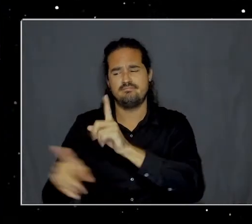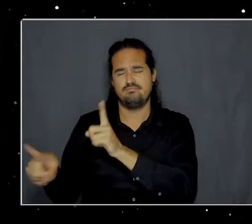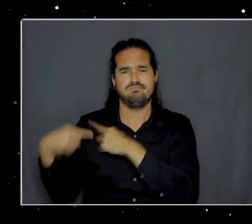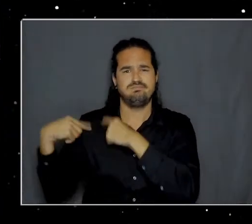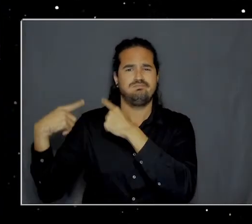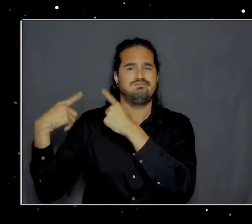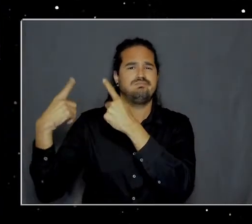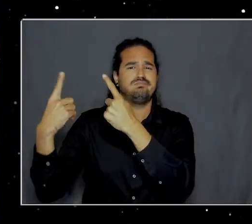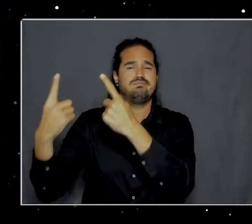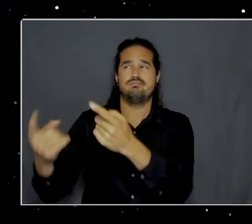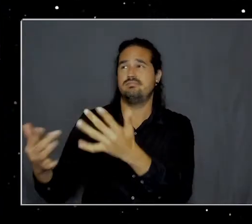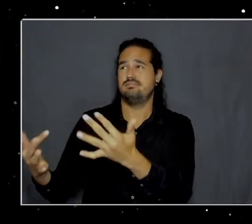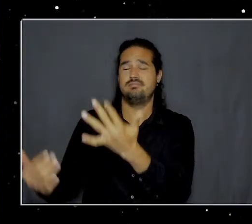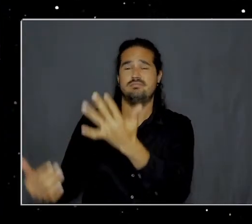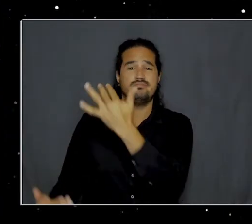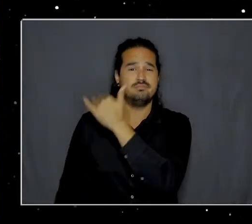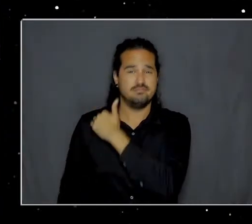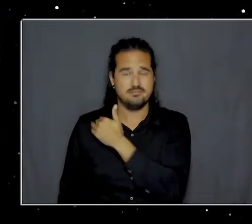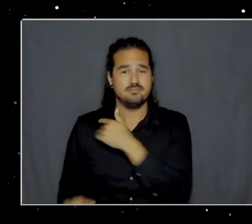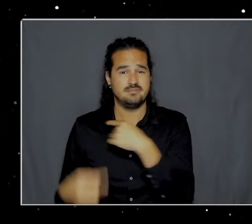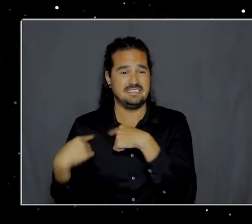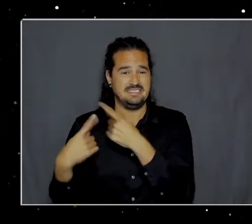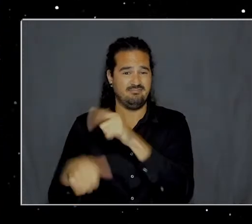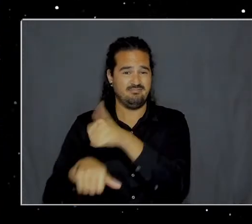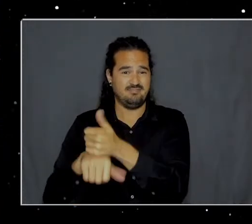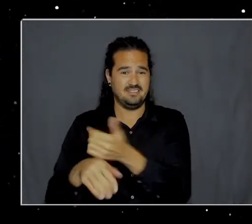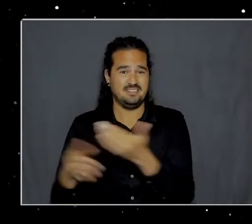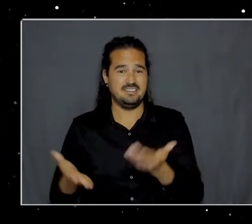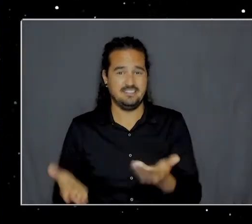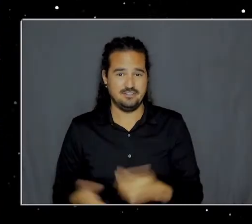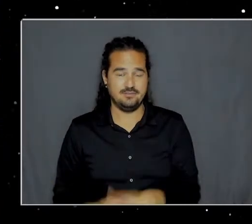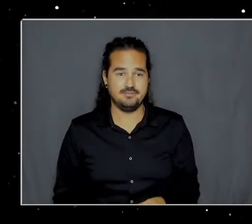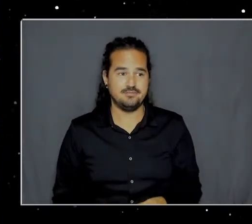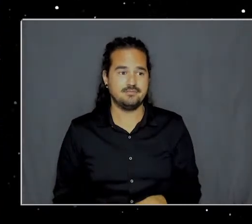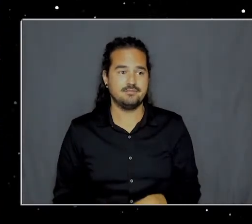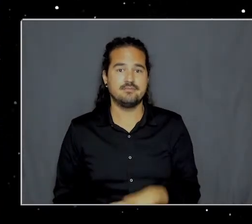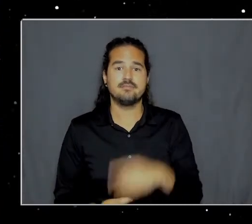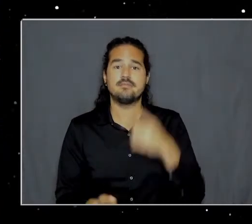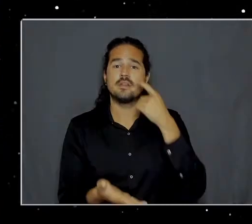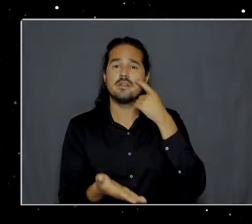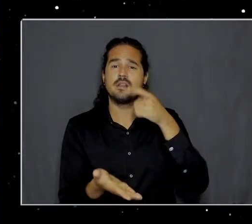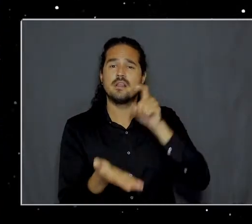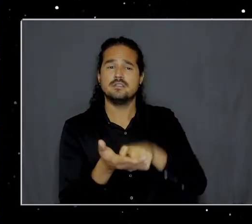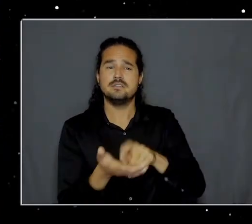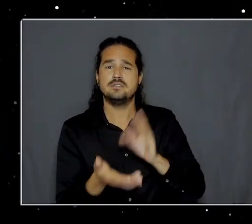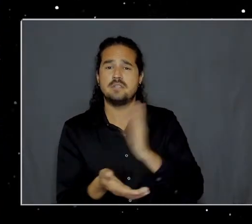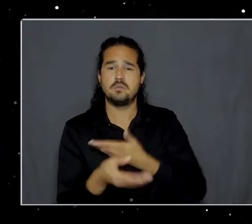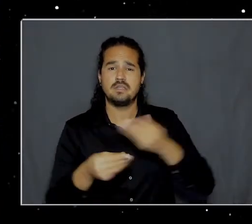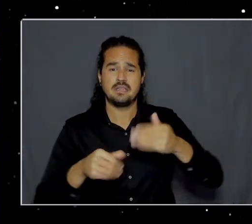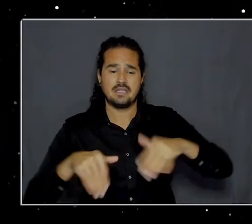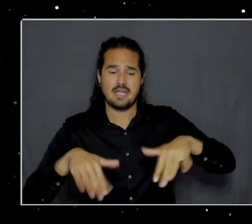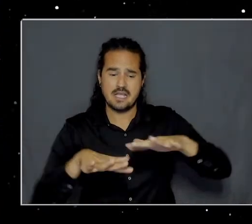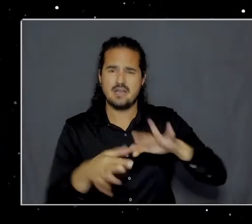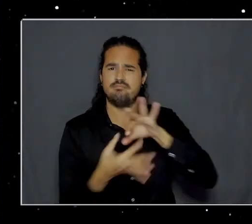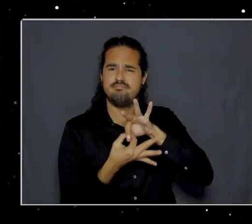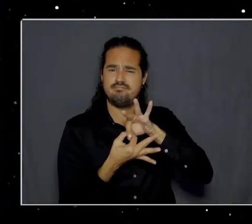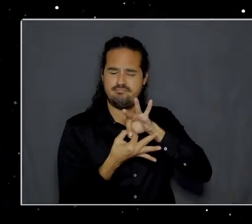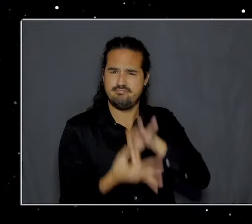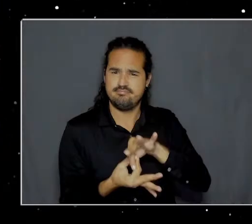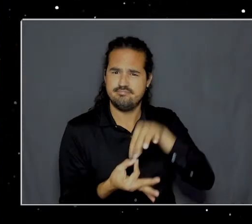(LUSHOOTSEED) WE THANK THE CARETAKERS OF THIS LAND WHO HAVE LIVED AND CONTINUE TO LIVE HERE SINCE TIME IMMEMORIAL. ACKNOWLEDGING OUR LANDS AND OUR UNBROKEN CONNECTIONS TO THEM IS